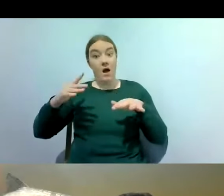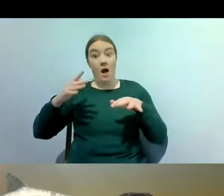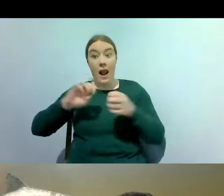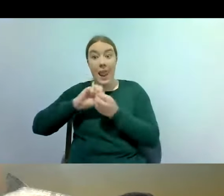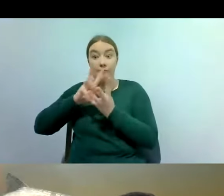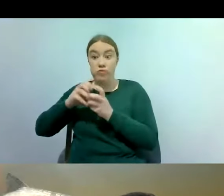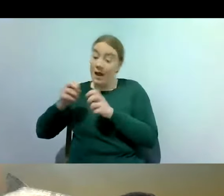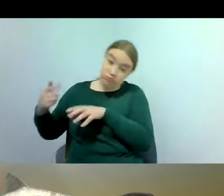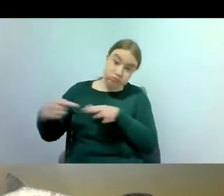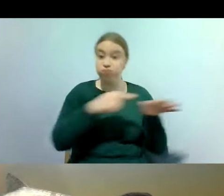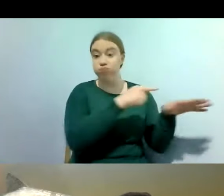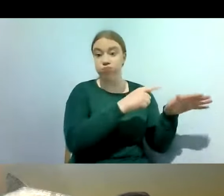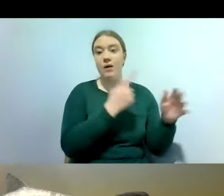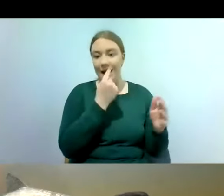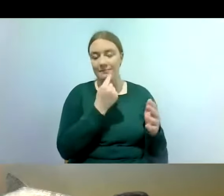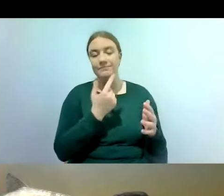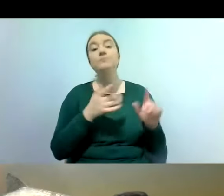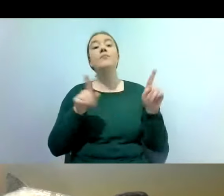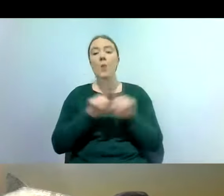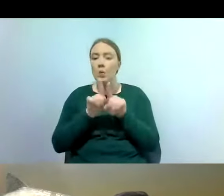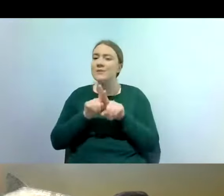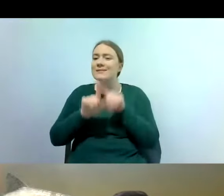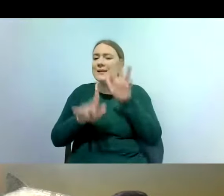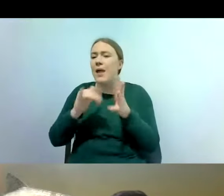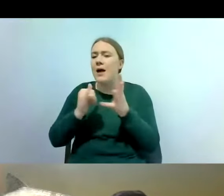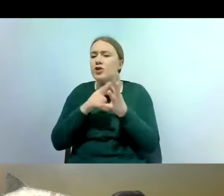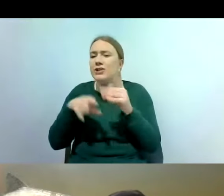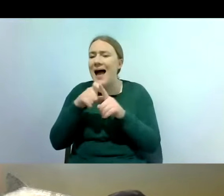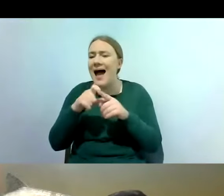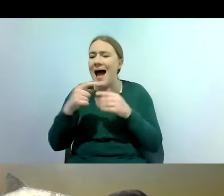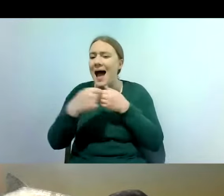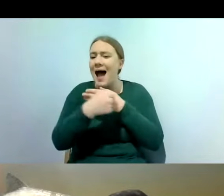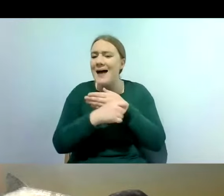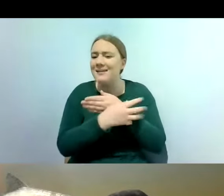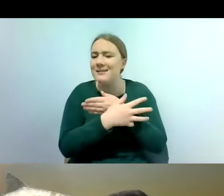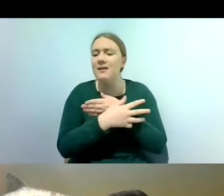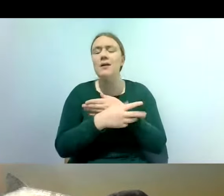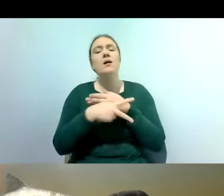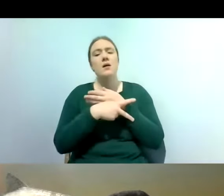sea lamprey like shad also displayed incredible diversity in movement behavior